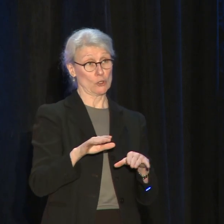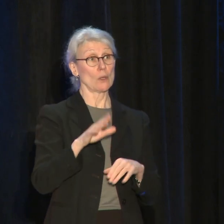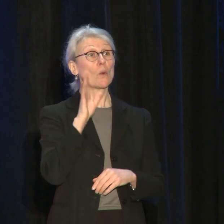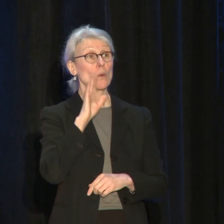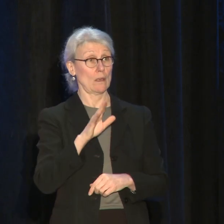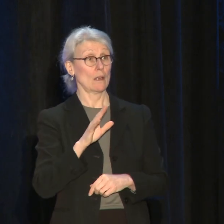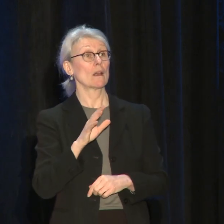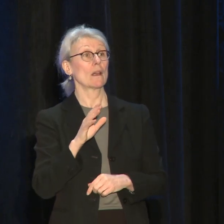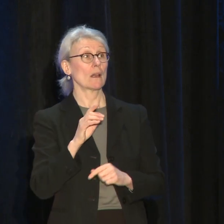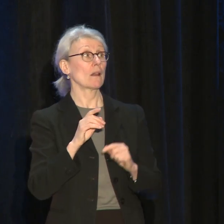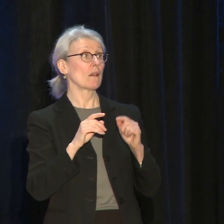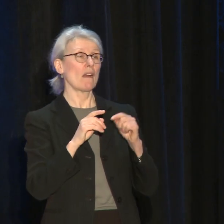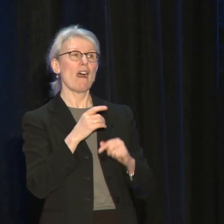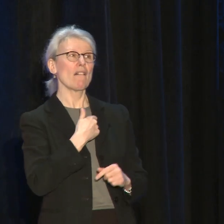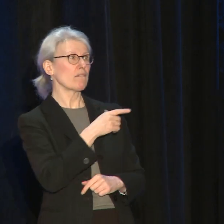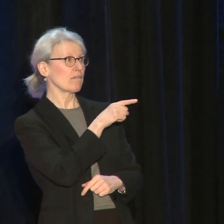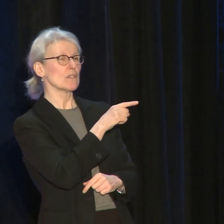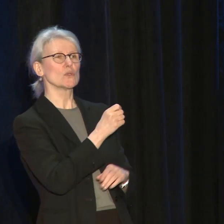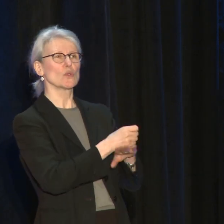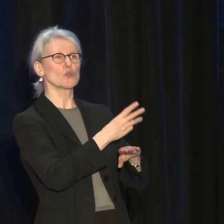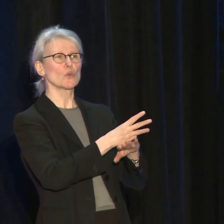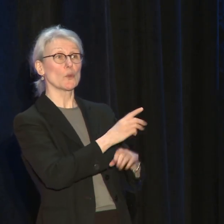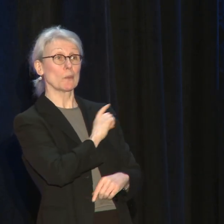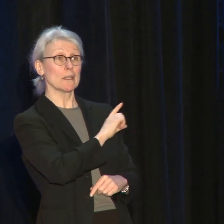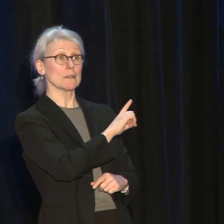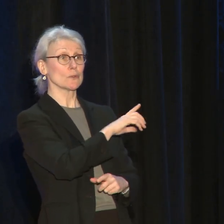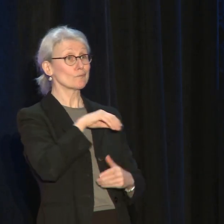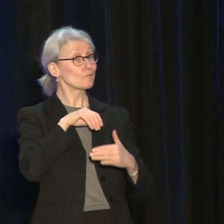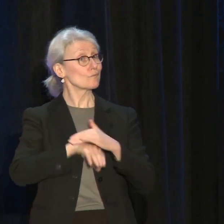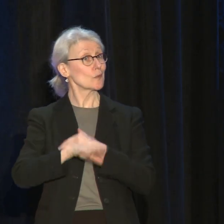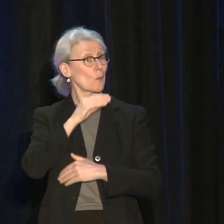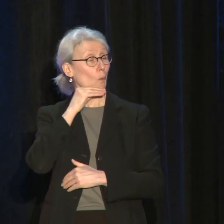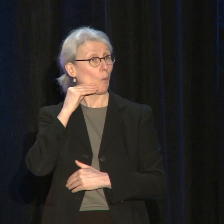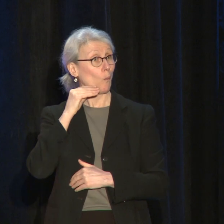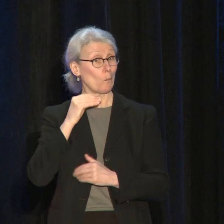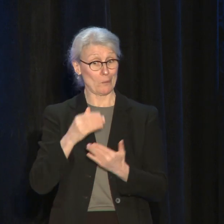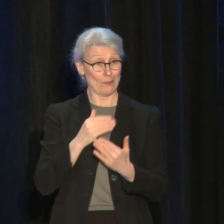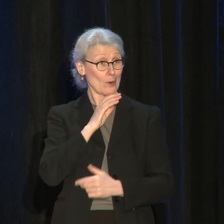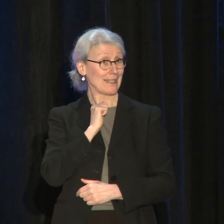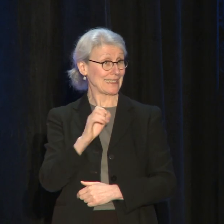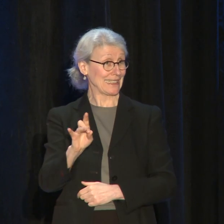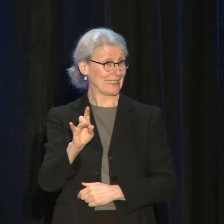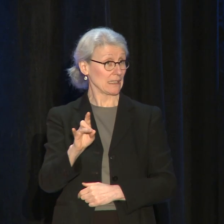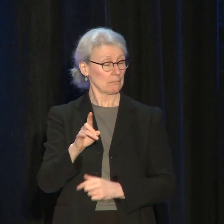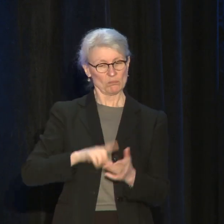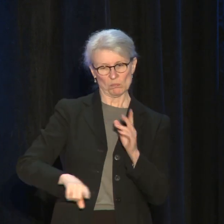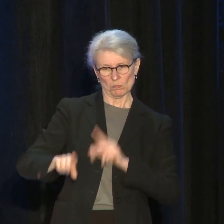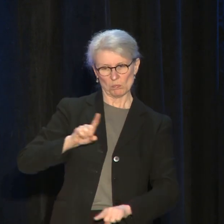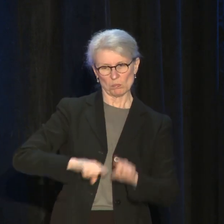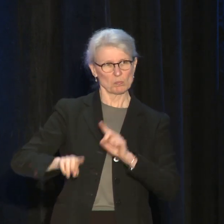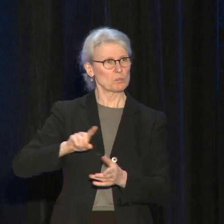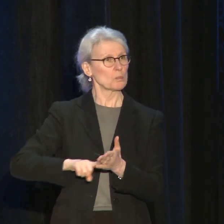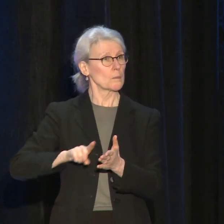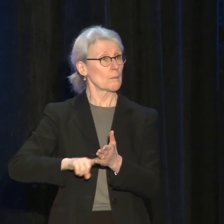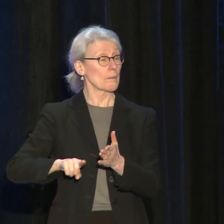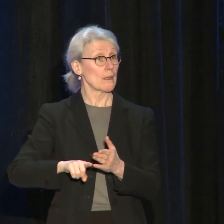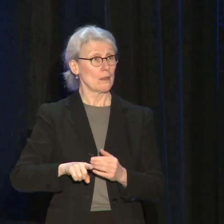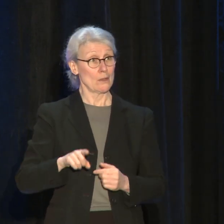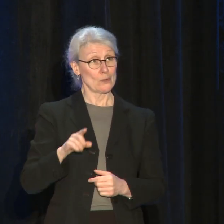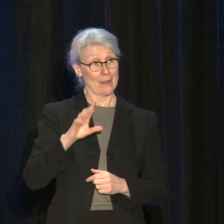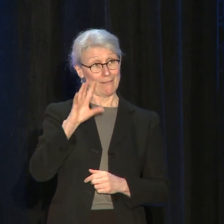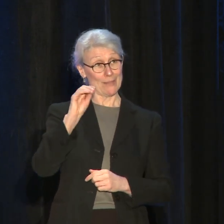maltreatment investigation by the time they reach age 18. Now either you believe the stereotypes